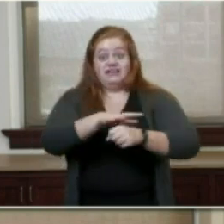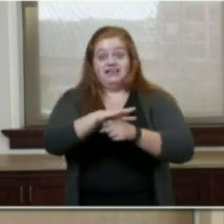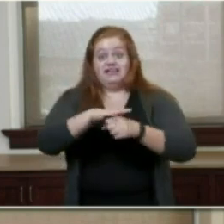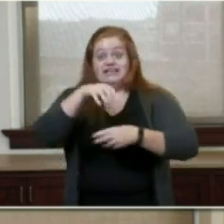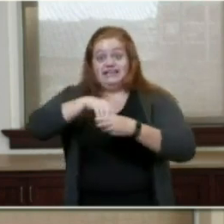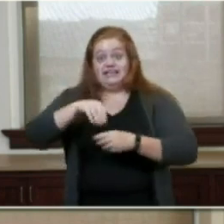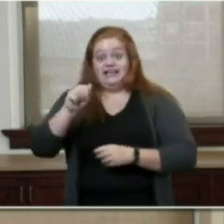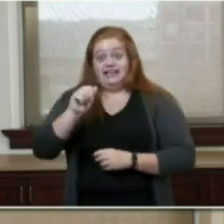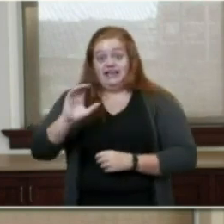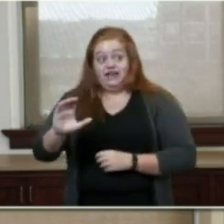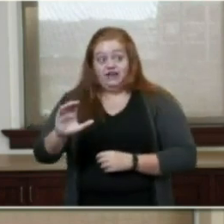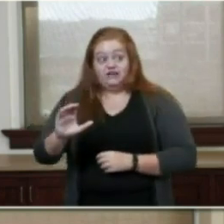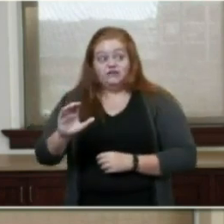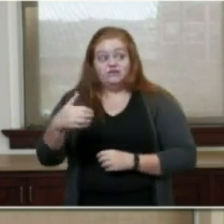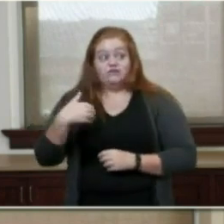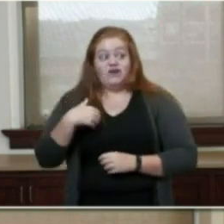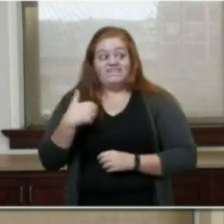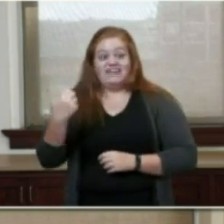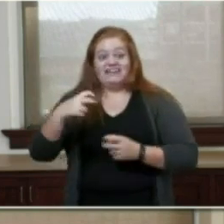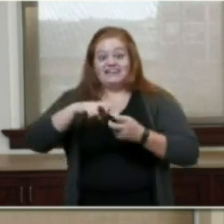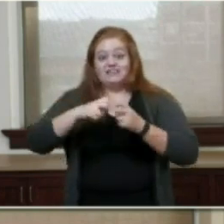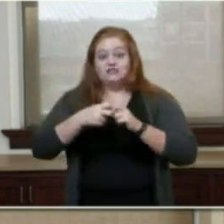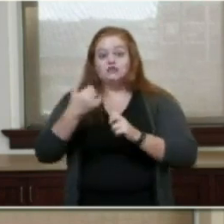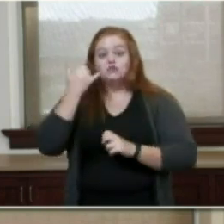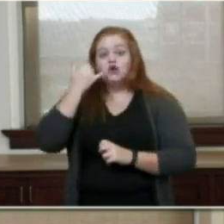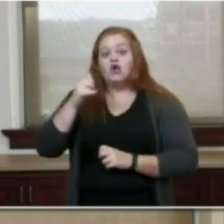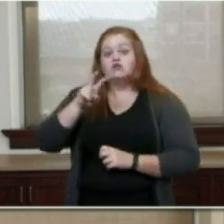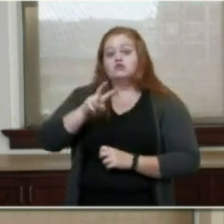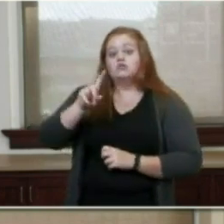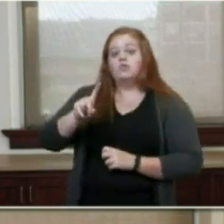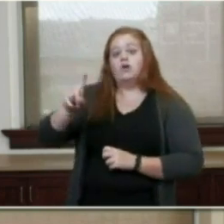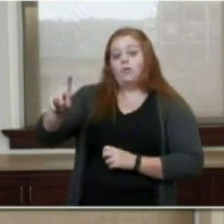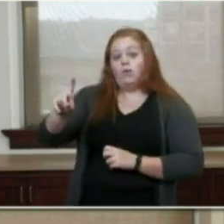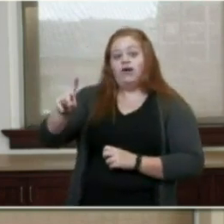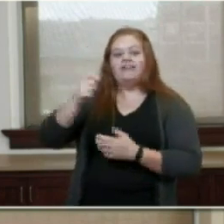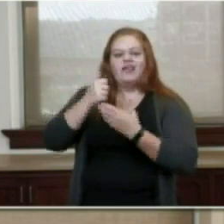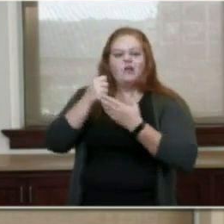So if you're having any issues you can call 211 and they'll help you identify